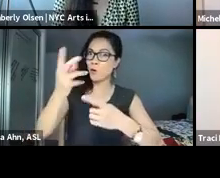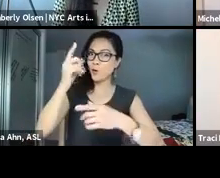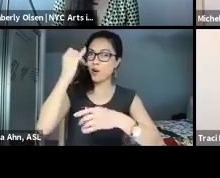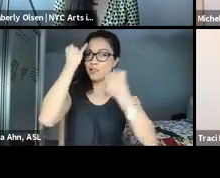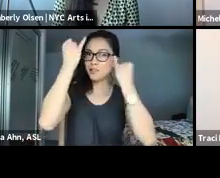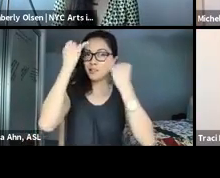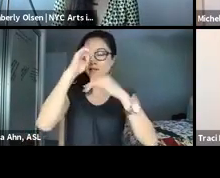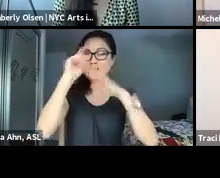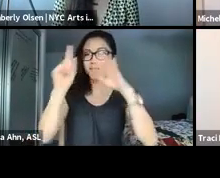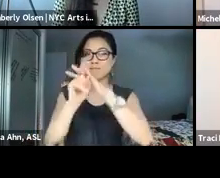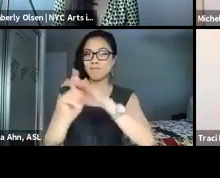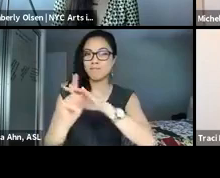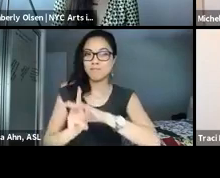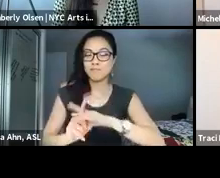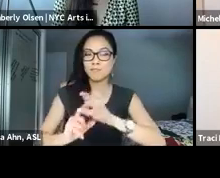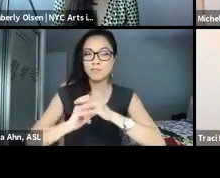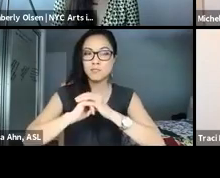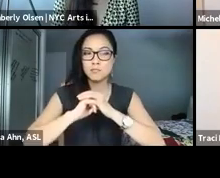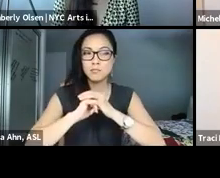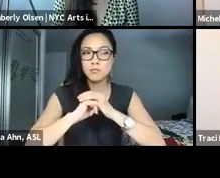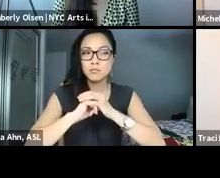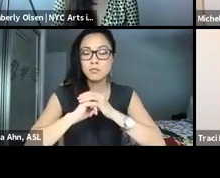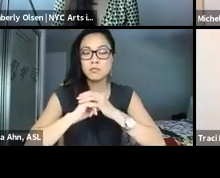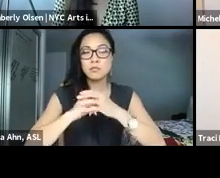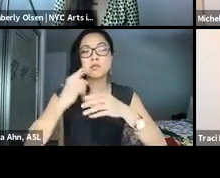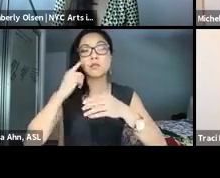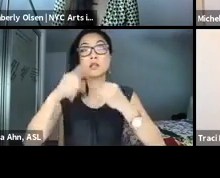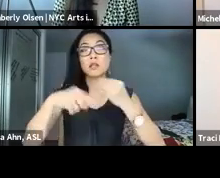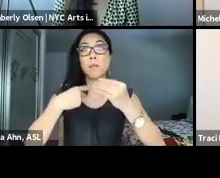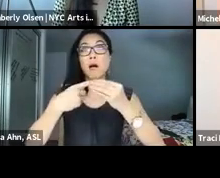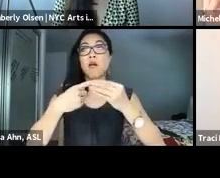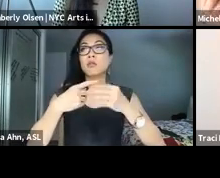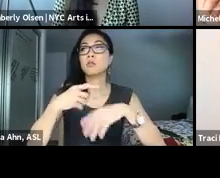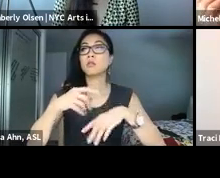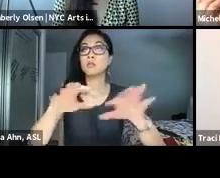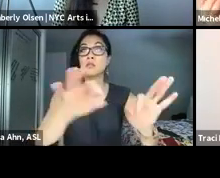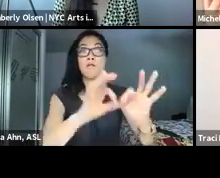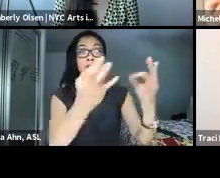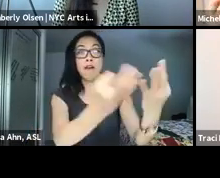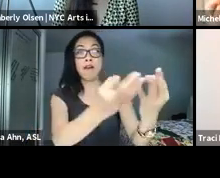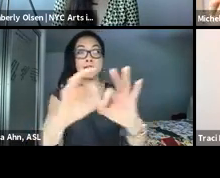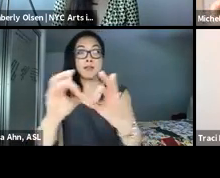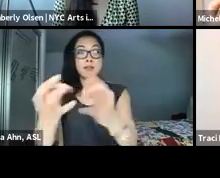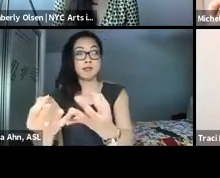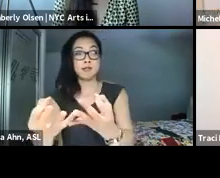spark joy and make people feel more whole. To me, there is not one answer to your question,